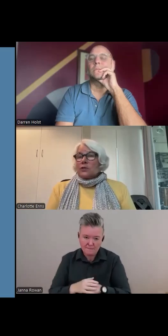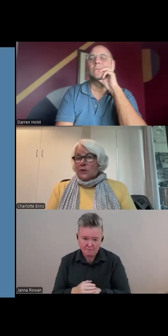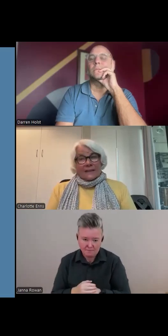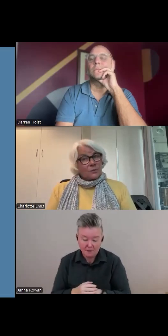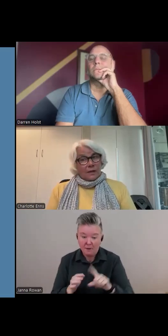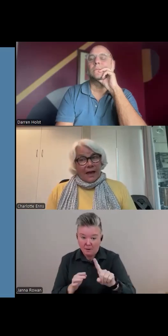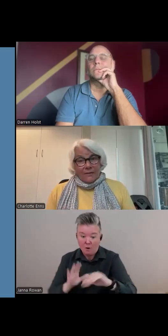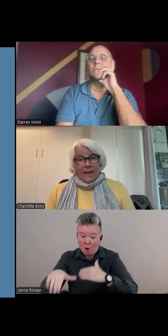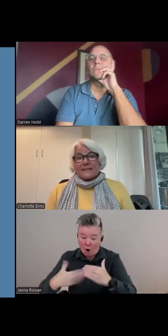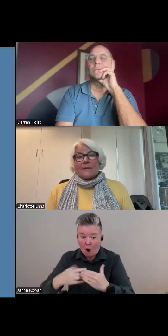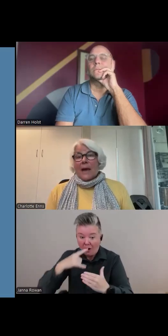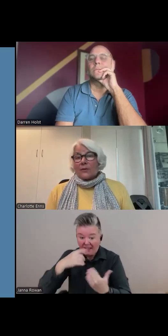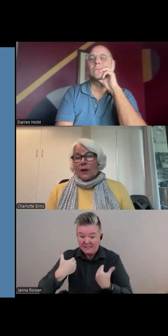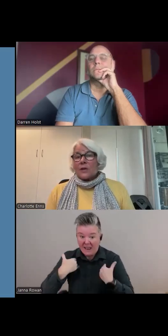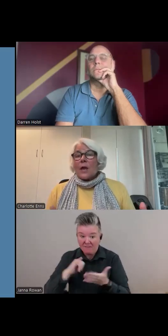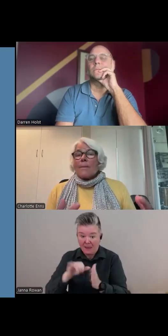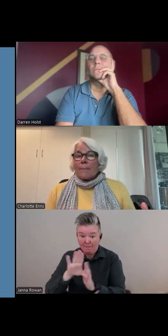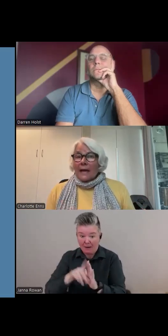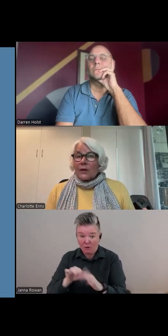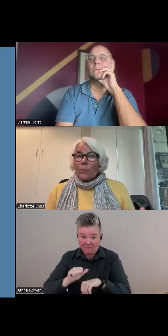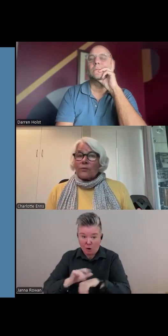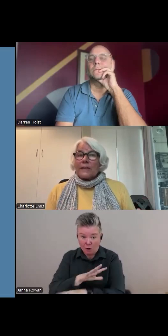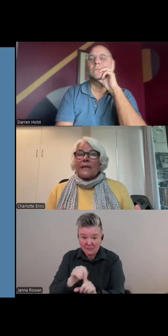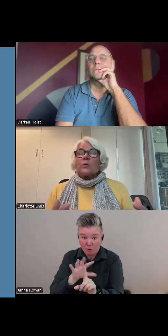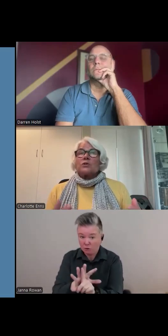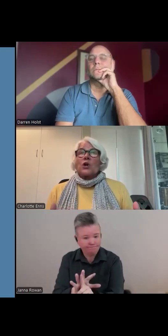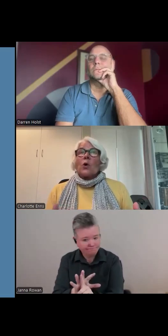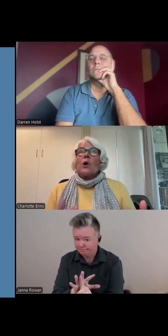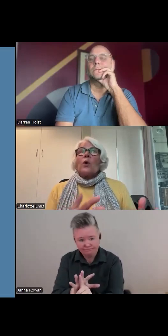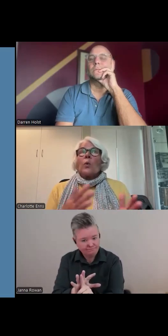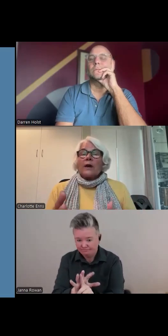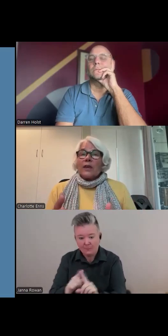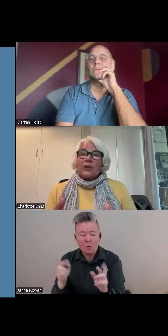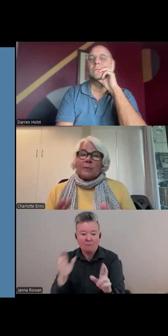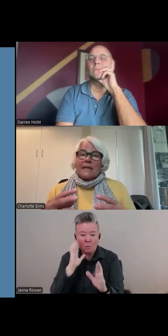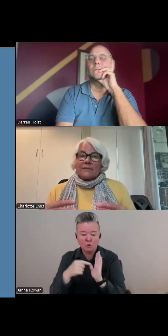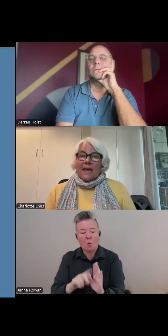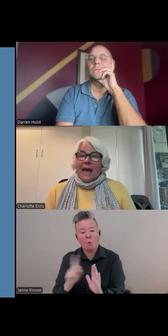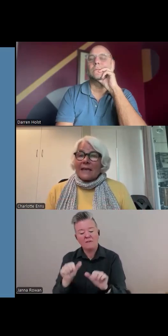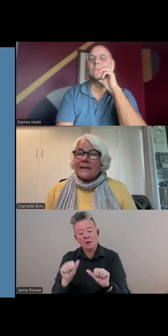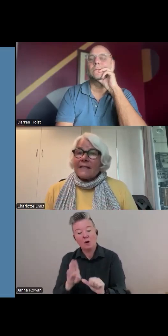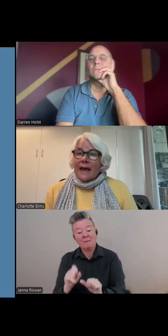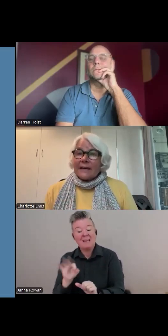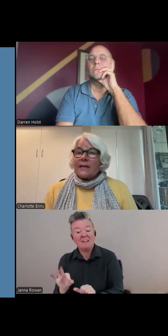you test will have that same background, but hopefully it will show where they could be if they had that kind of